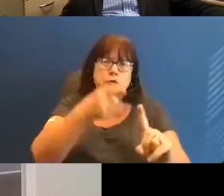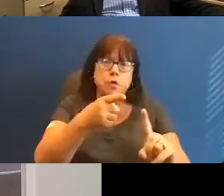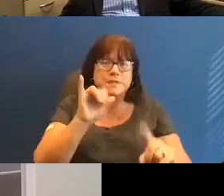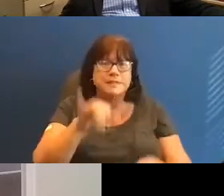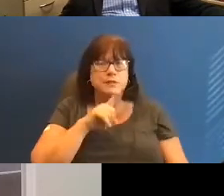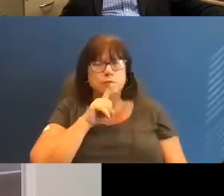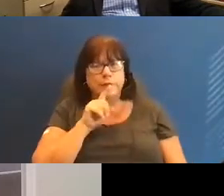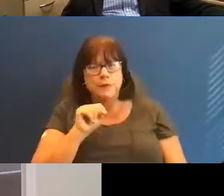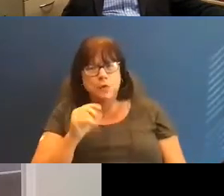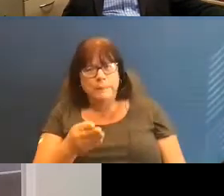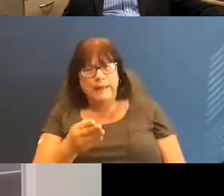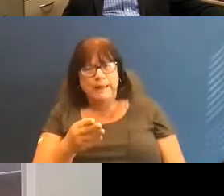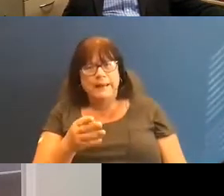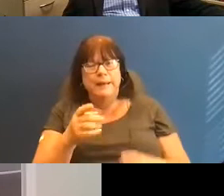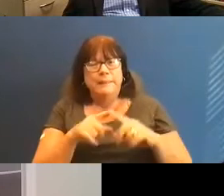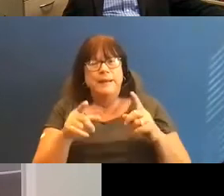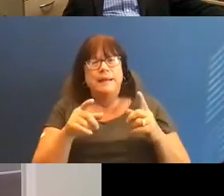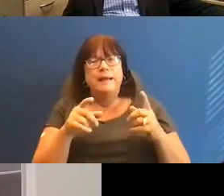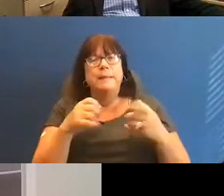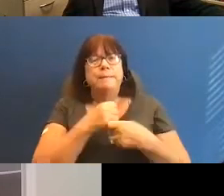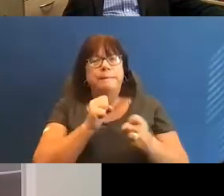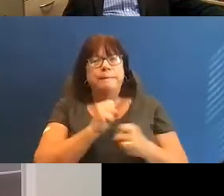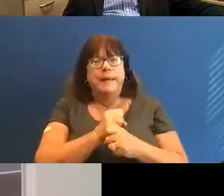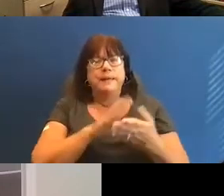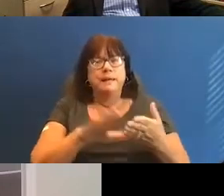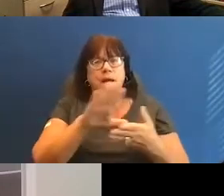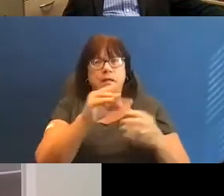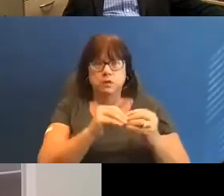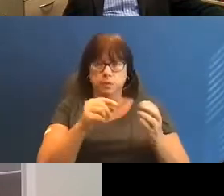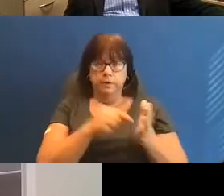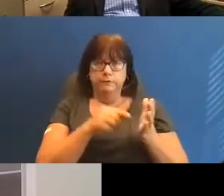so making education, making college more equitable and affordable is an important reason to consider